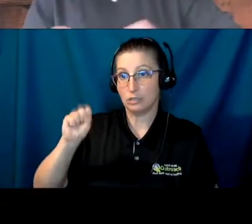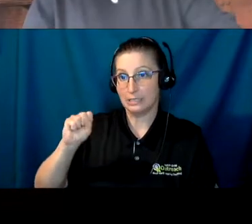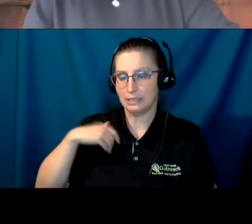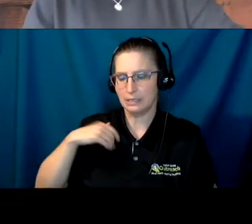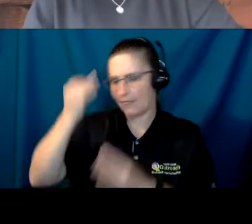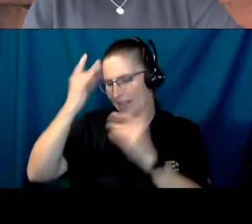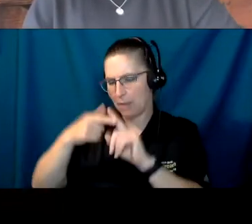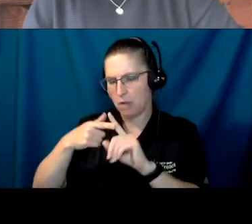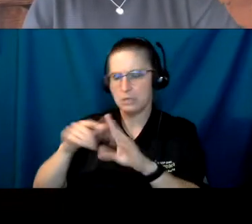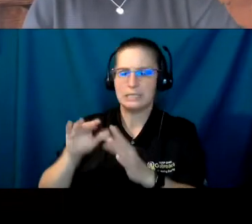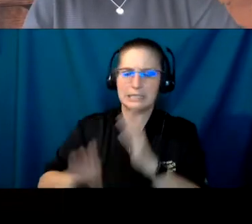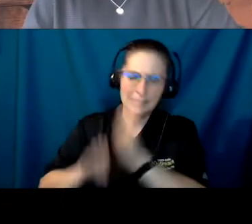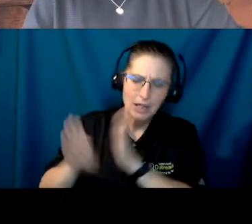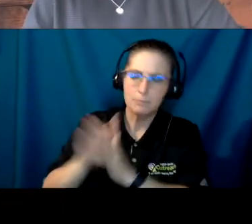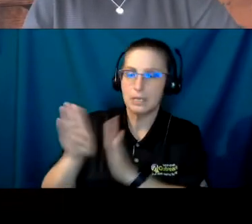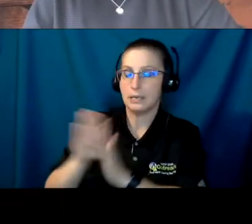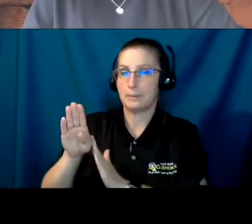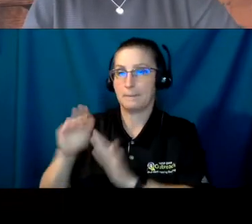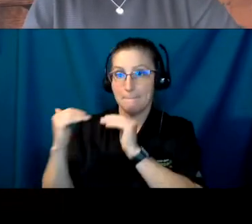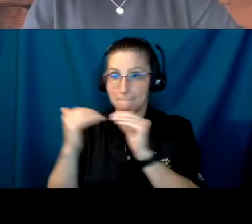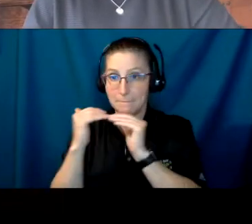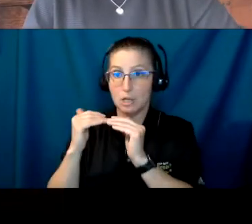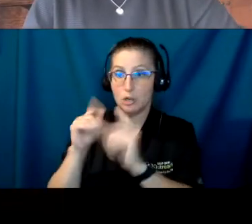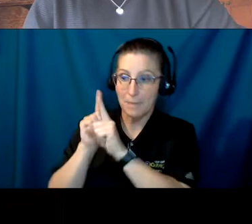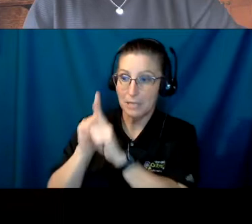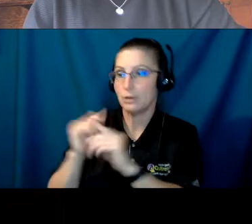peer mentoring and peer supports for students with disabilities. So I encourage you to check